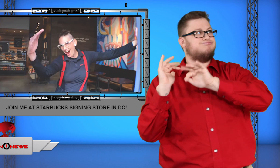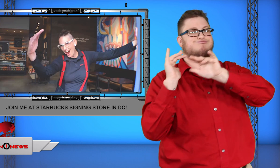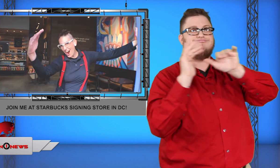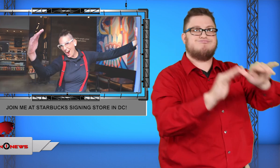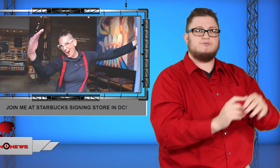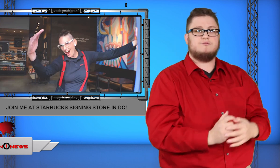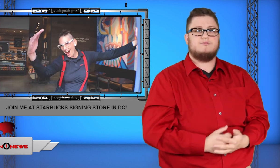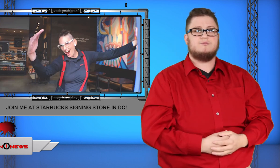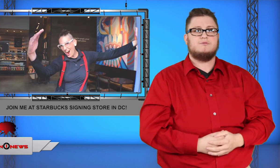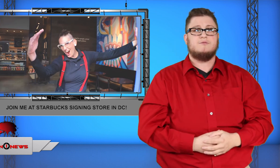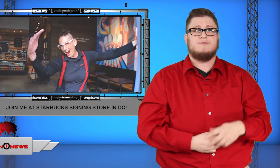to the public.